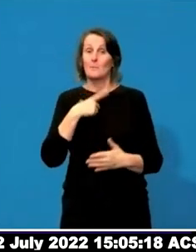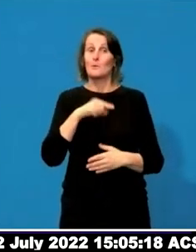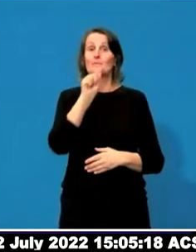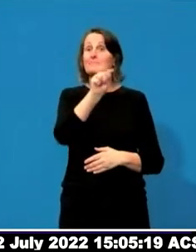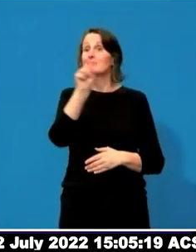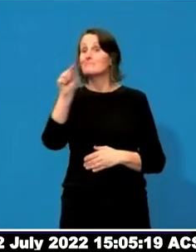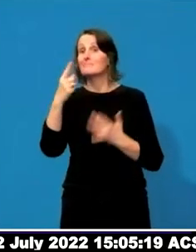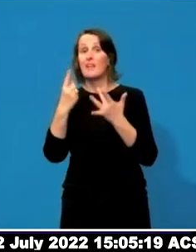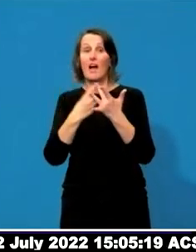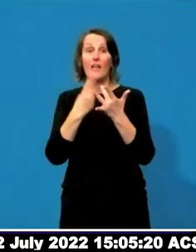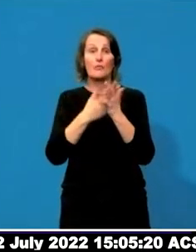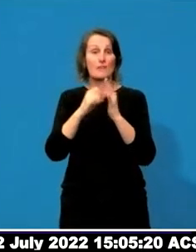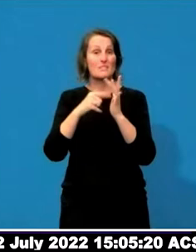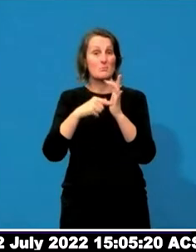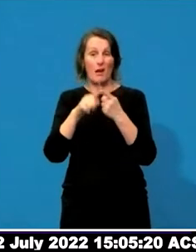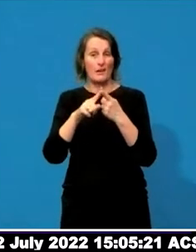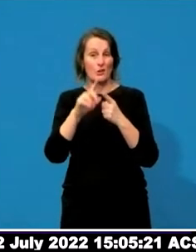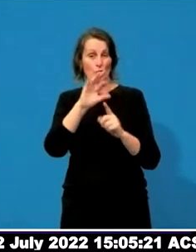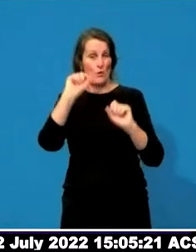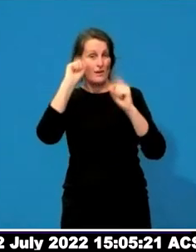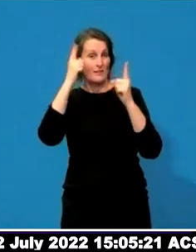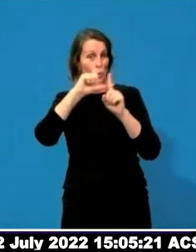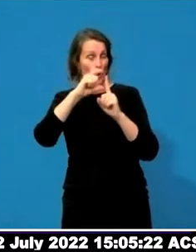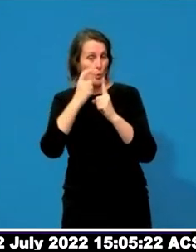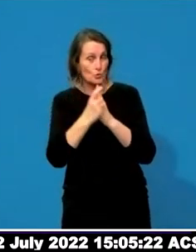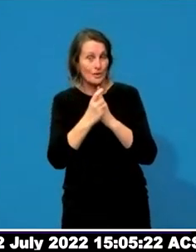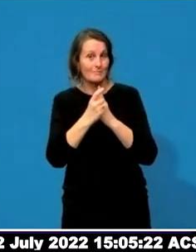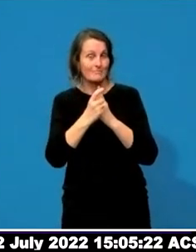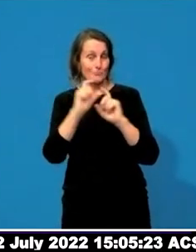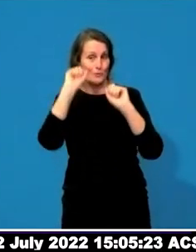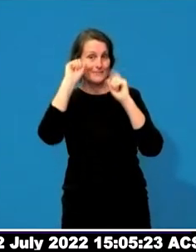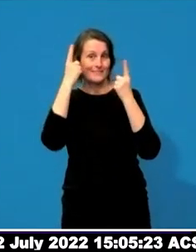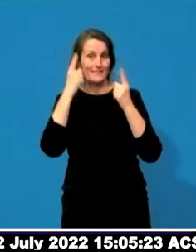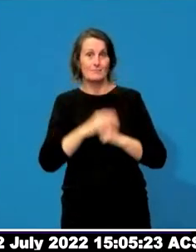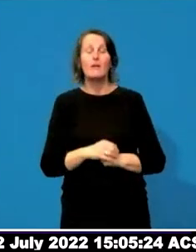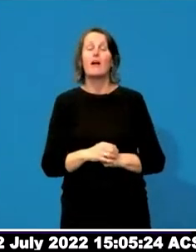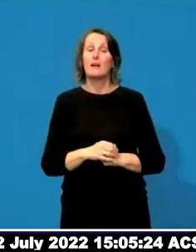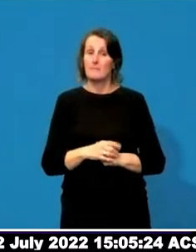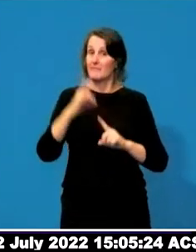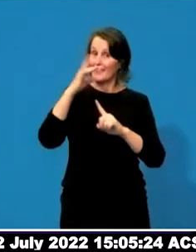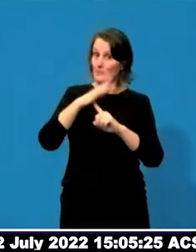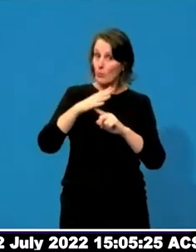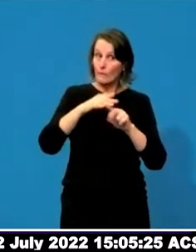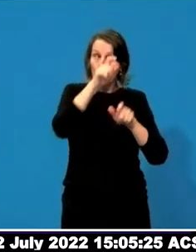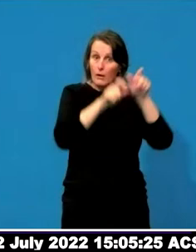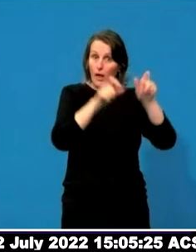And that was really important because of your clients in Aurukun? Yes. And it's also important because people have to travel